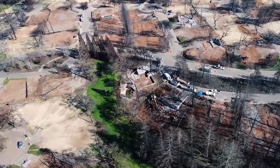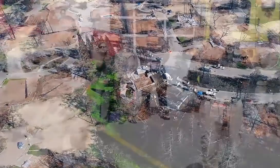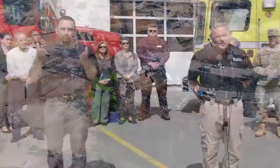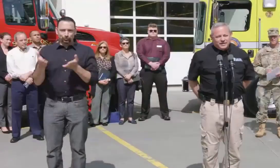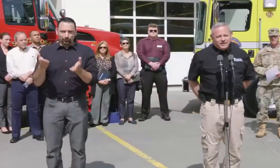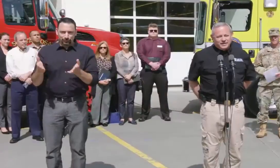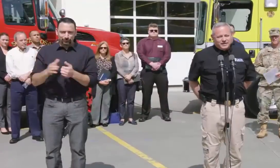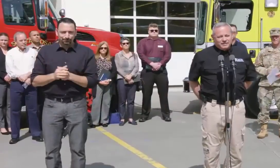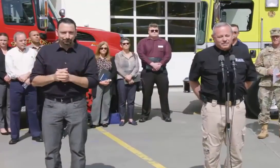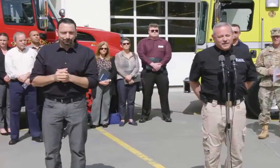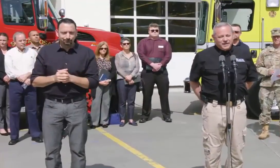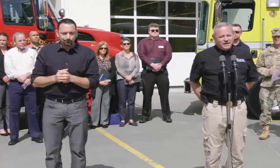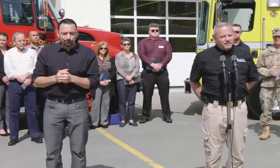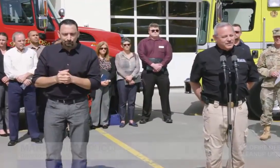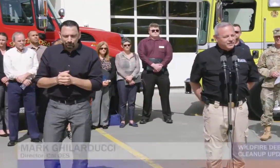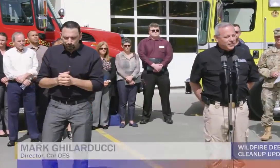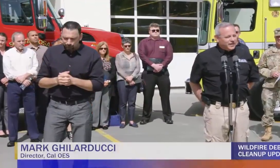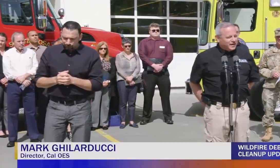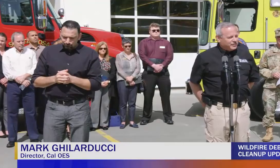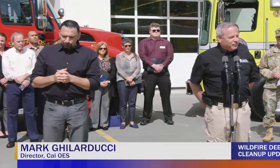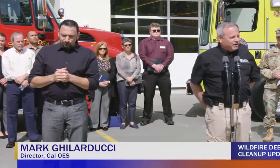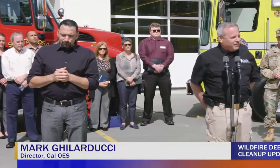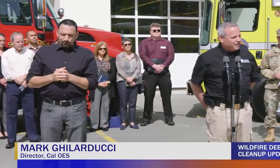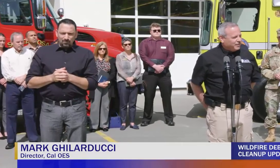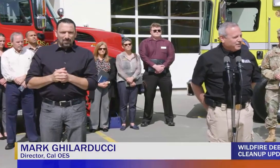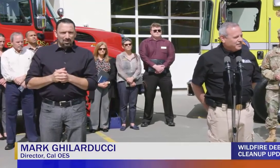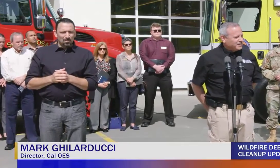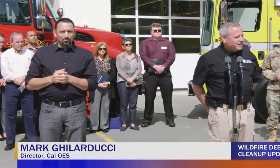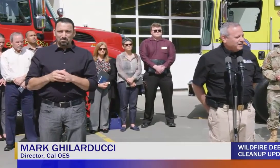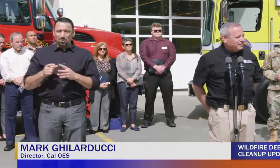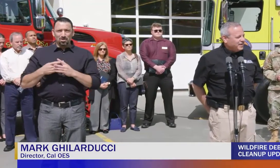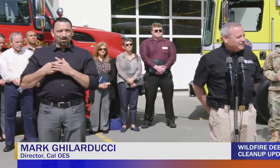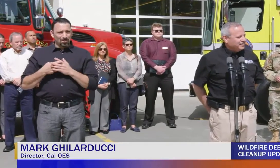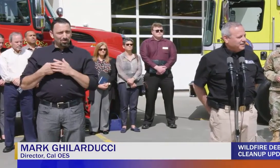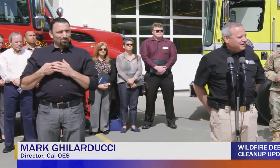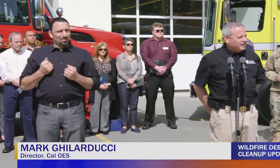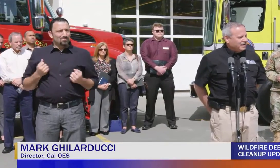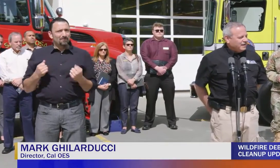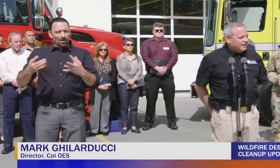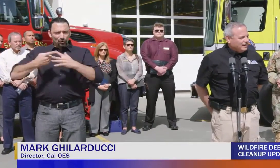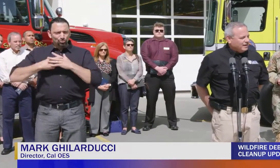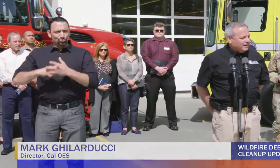From the beginning of this very catastrophic, very devastating event